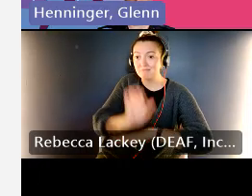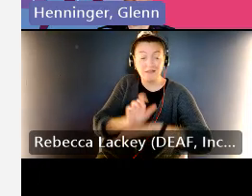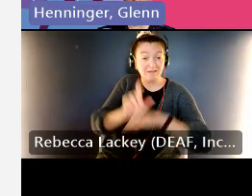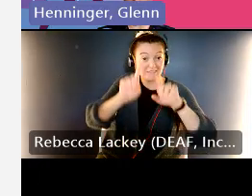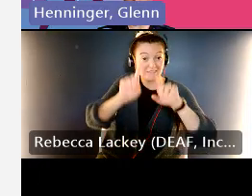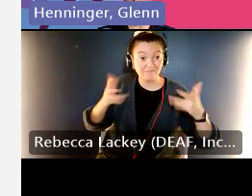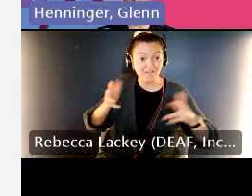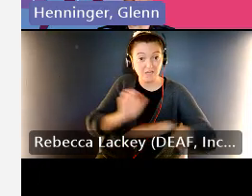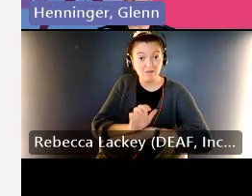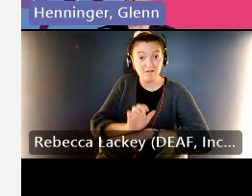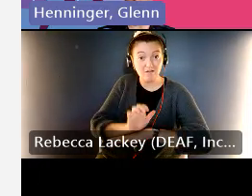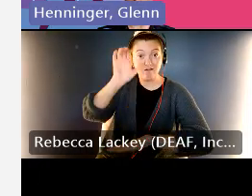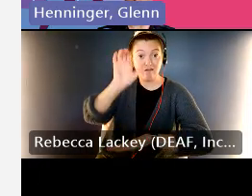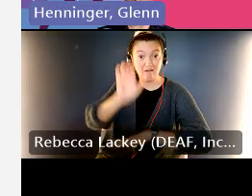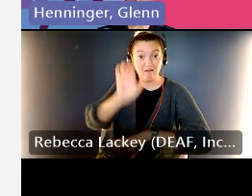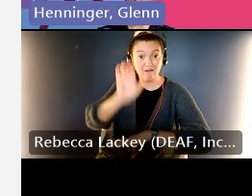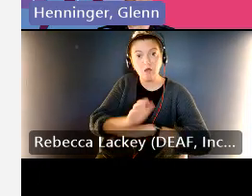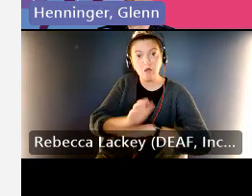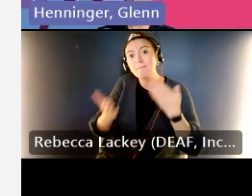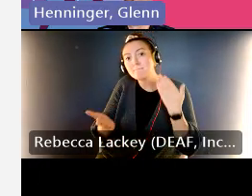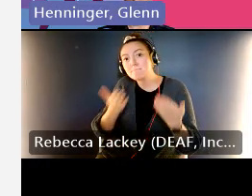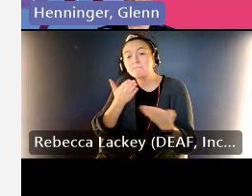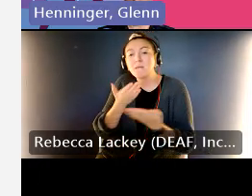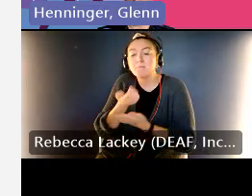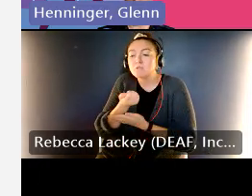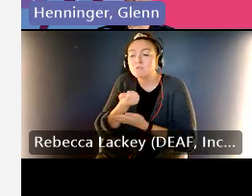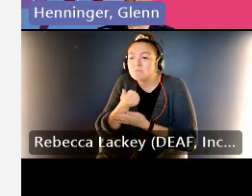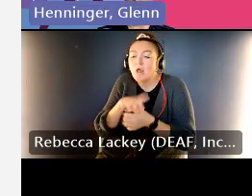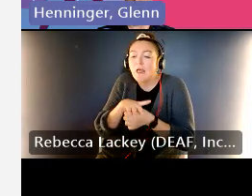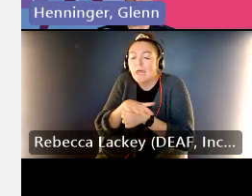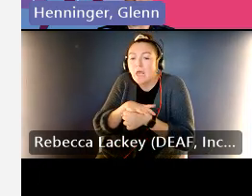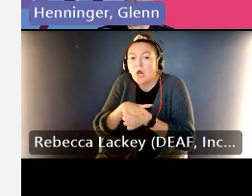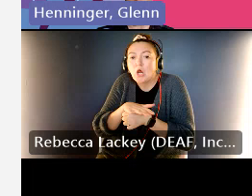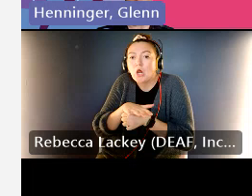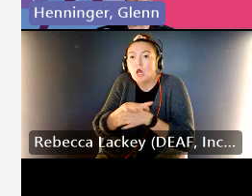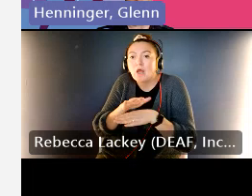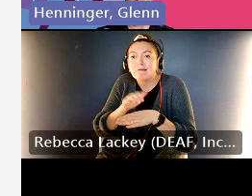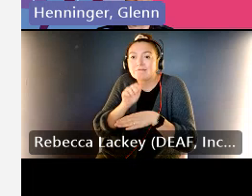There may be a mall area where the plow doesn't have as much contact with the